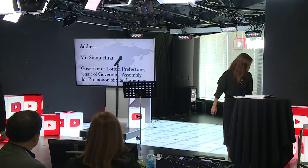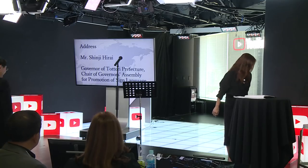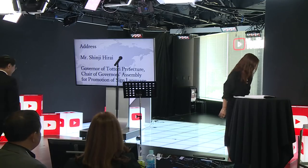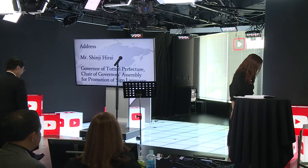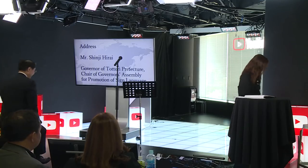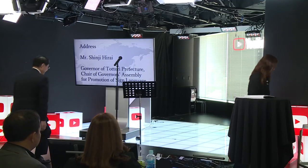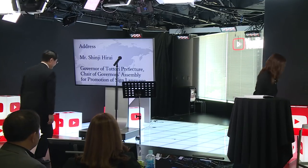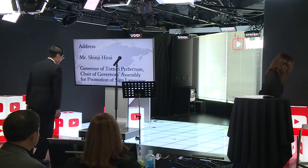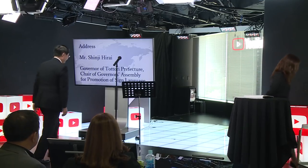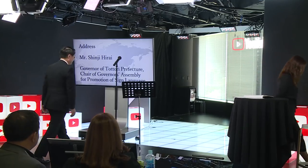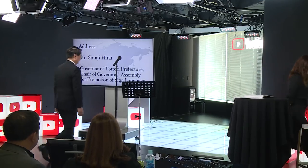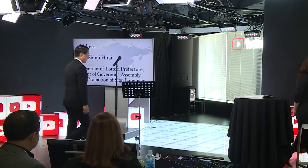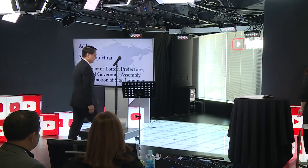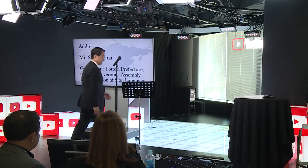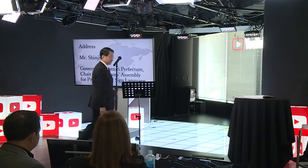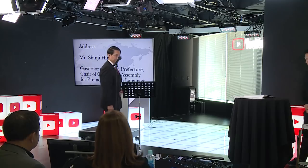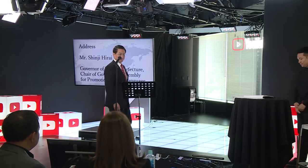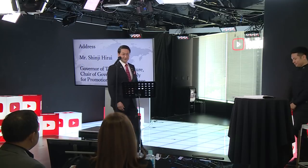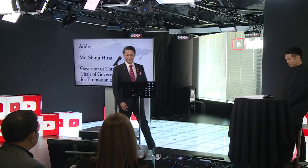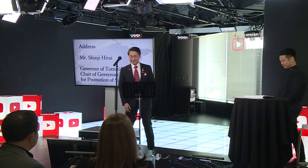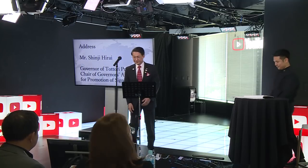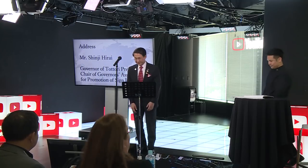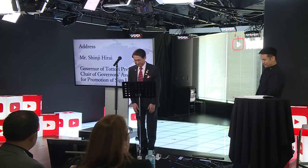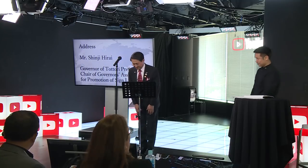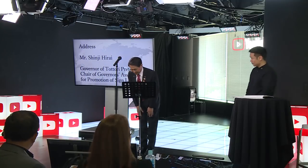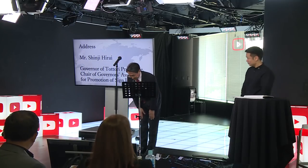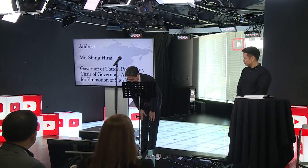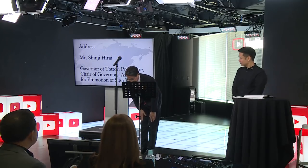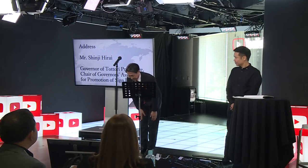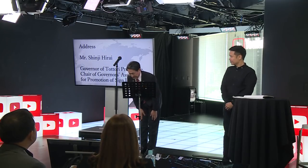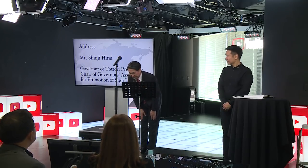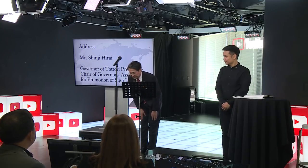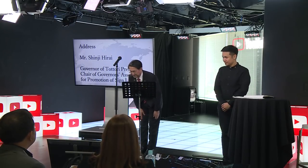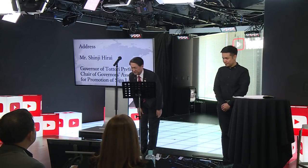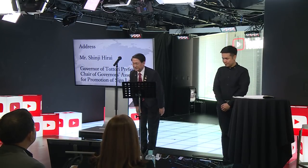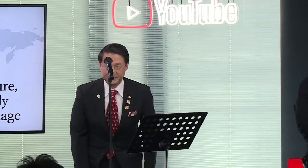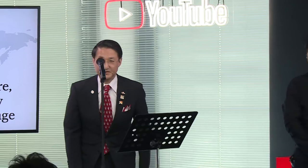Next, I would like to invite Mr. Shinji Hirai, who is the chair of the governor's assembly for promotion of